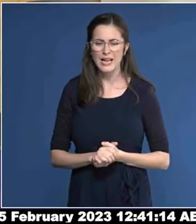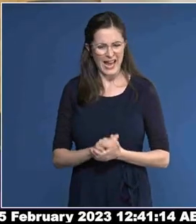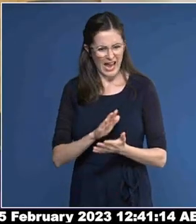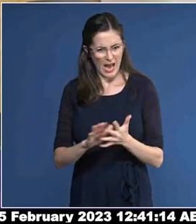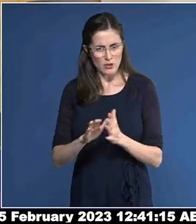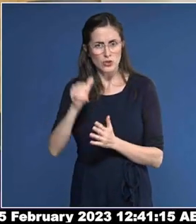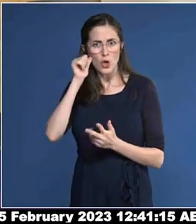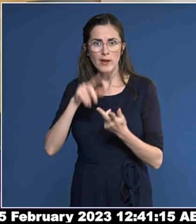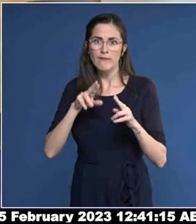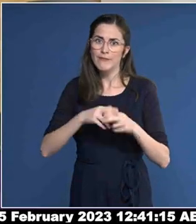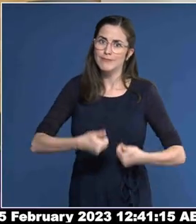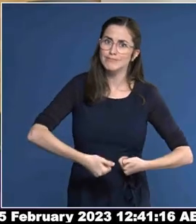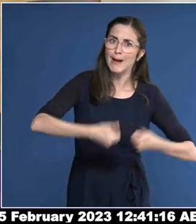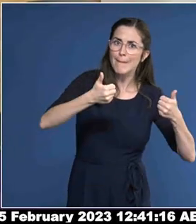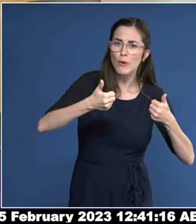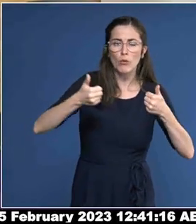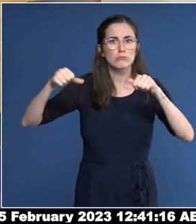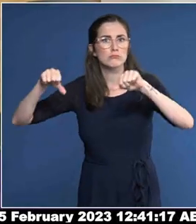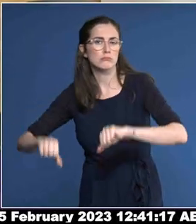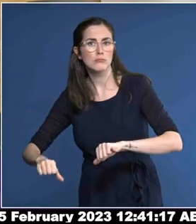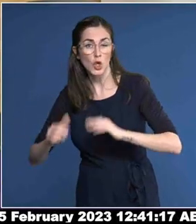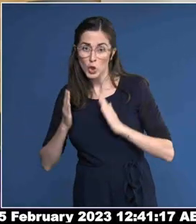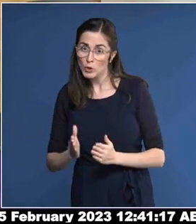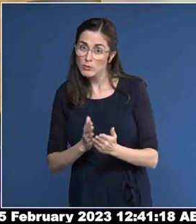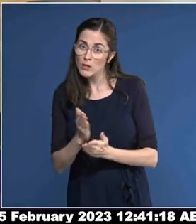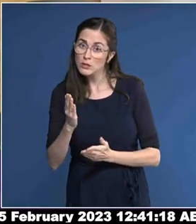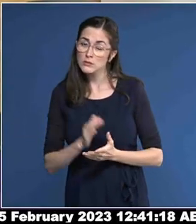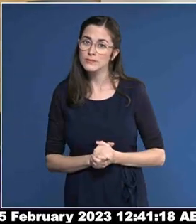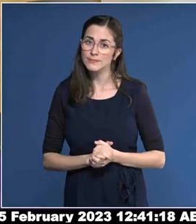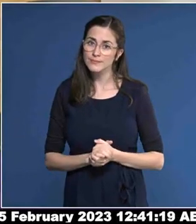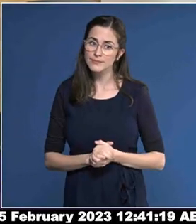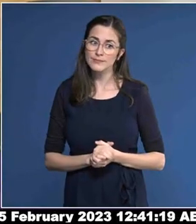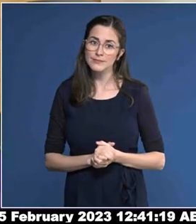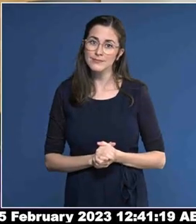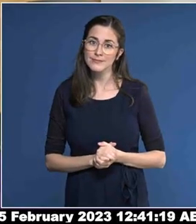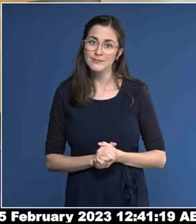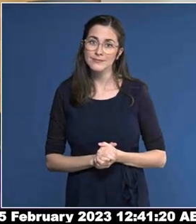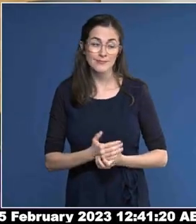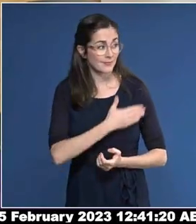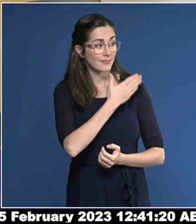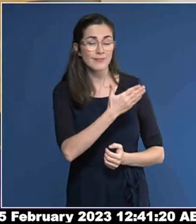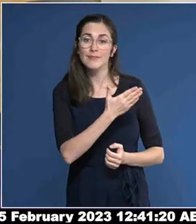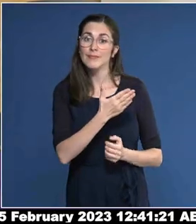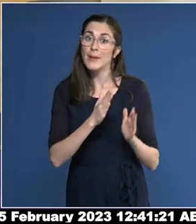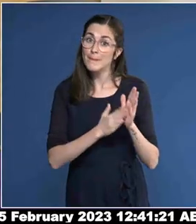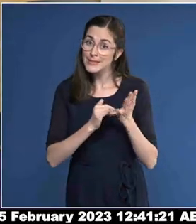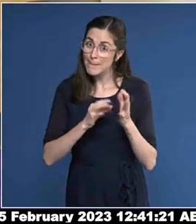rights? Ms Berry, you are nodding. Yes. MS EASTMAN: The others are looking a bit - not so sure.